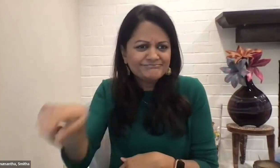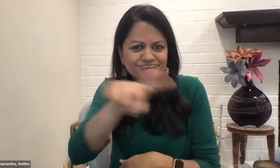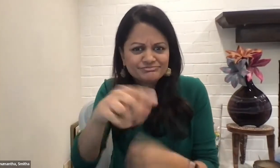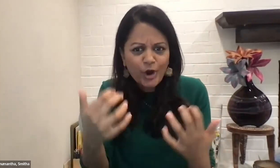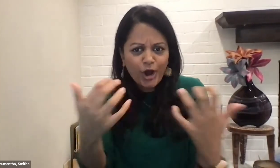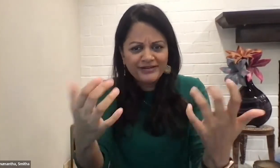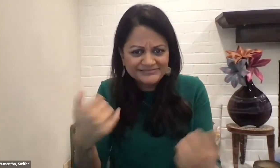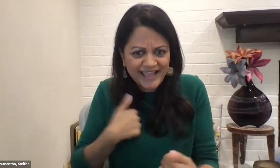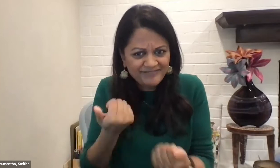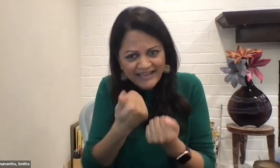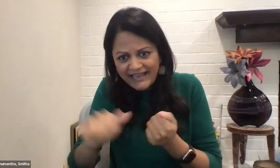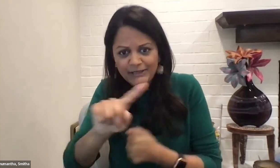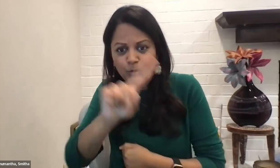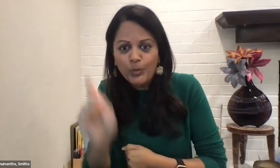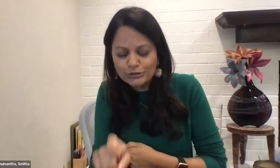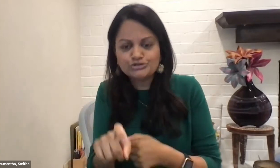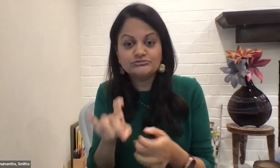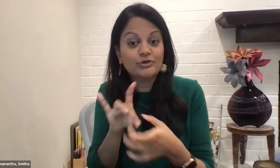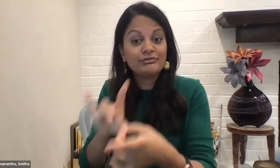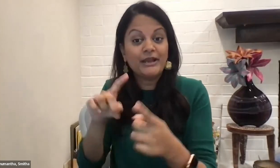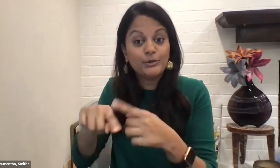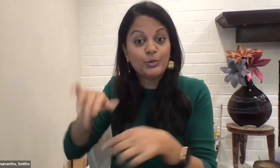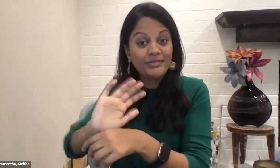and get factual information from doctors and experts.